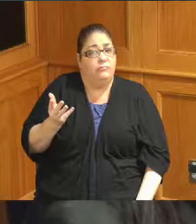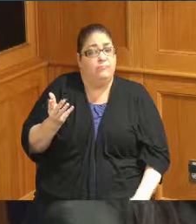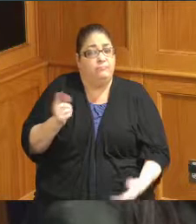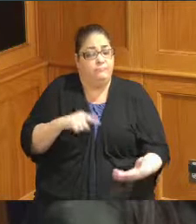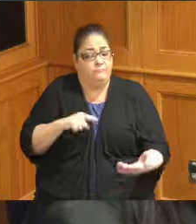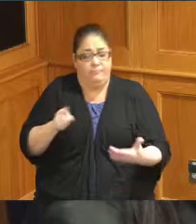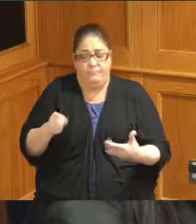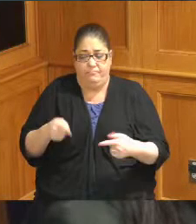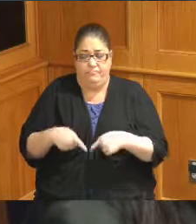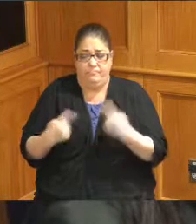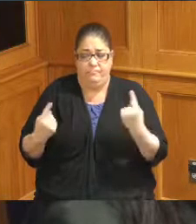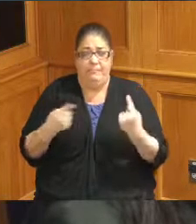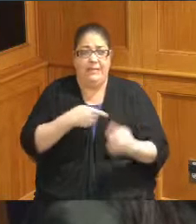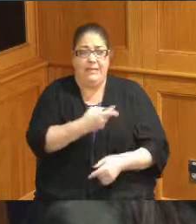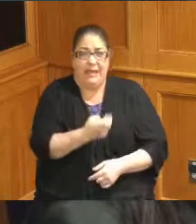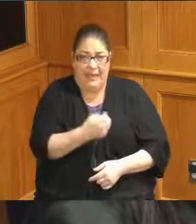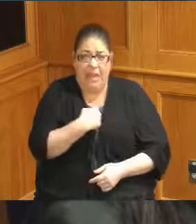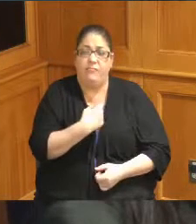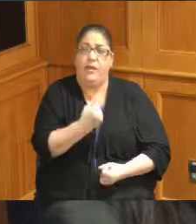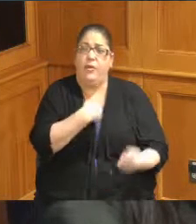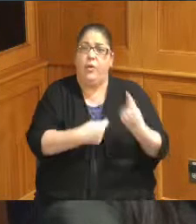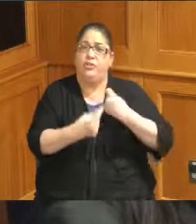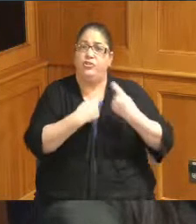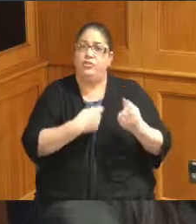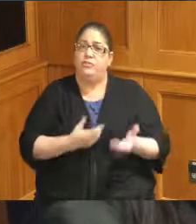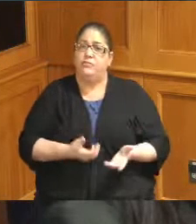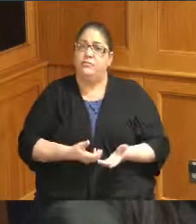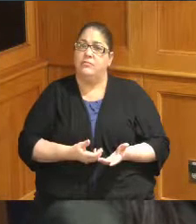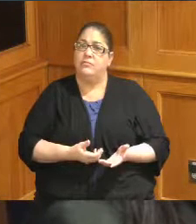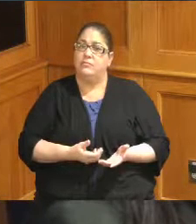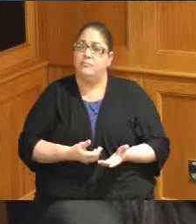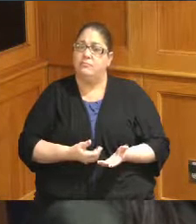he had a lot of questions so I just would hope at least with me